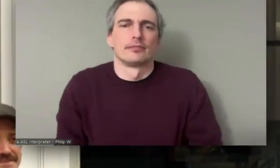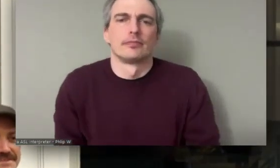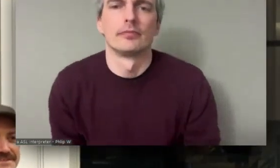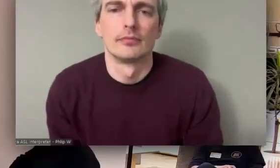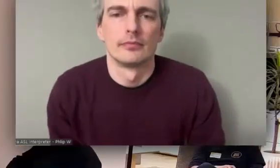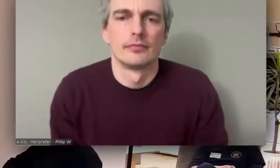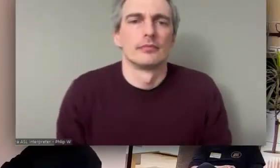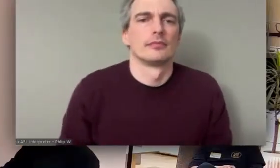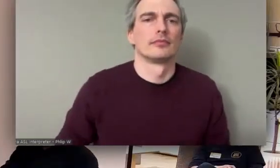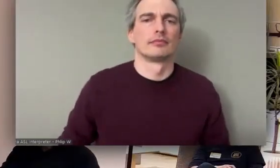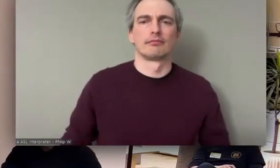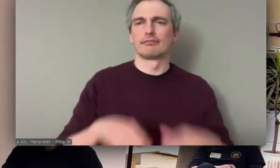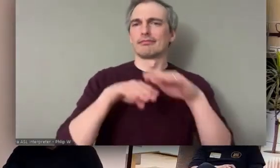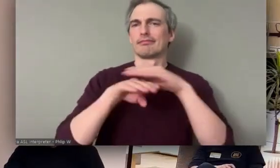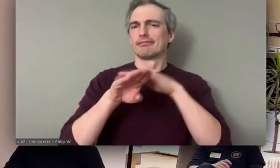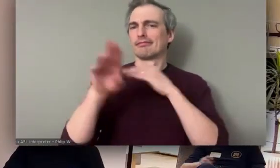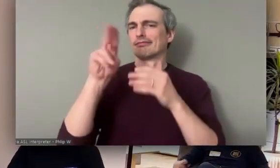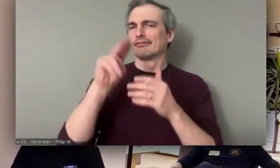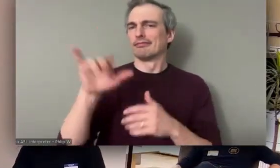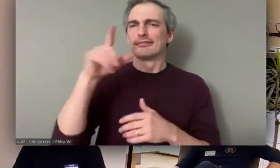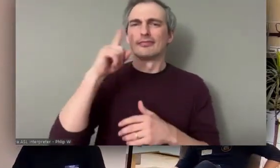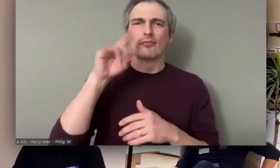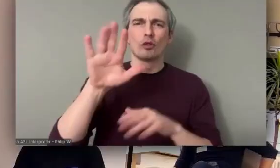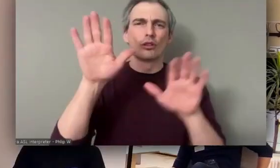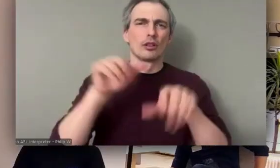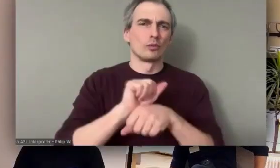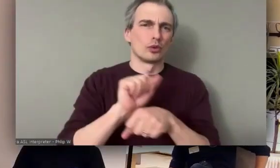for the great work you are doing to make the world more accessible.